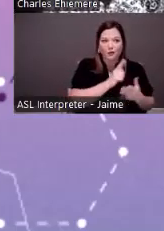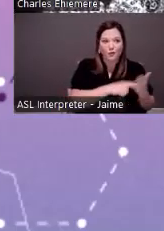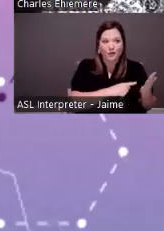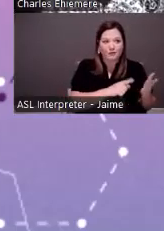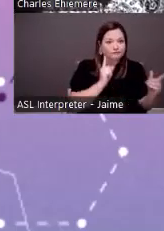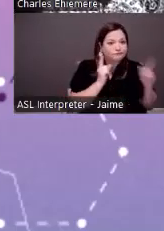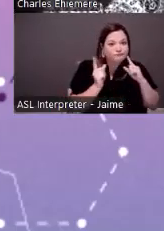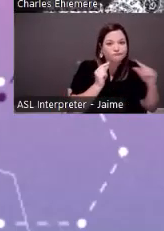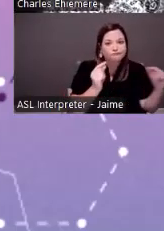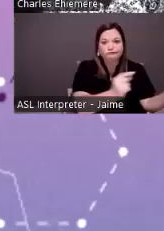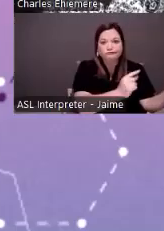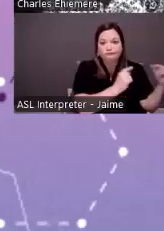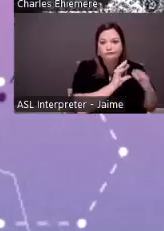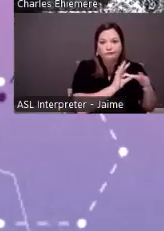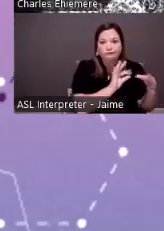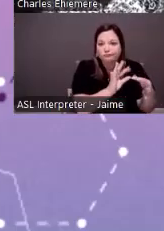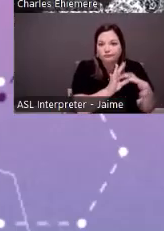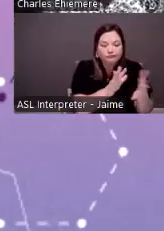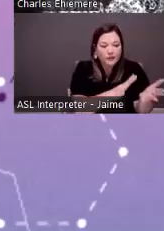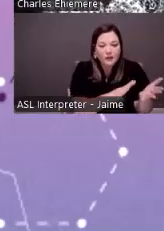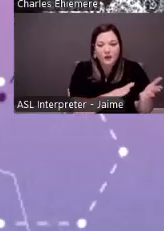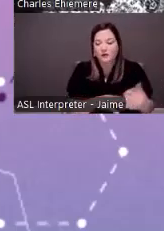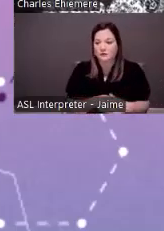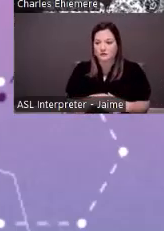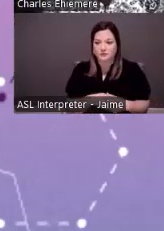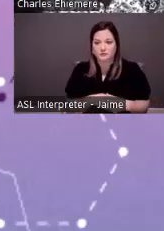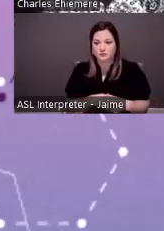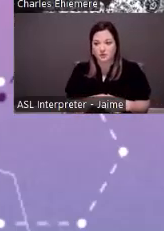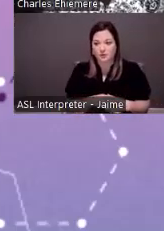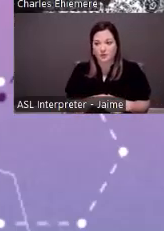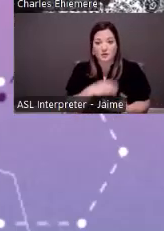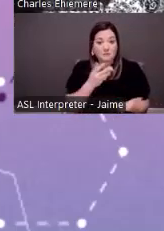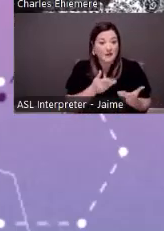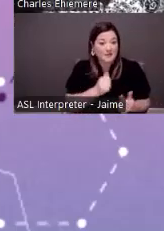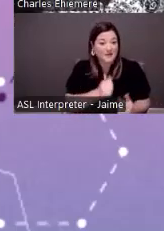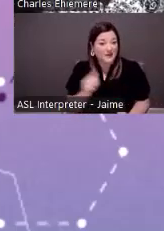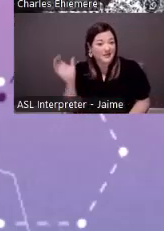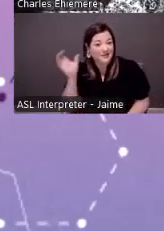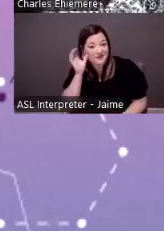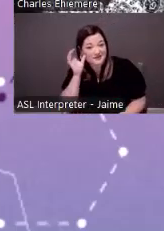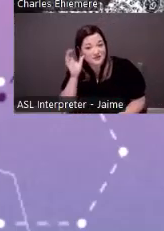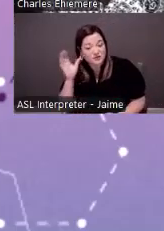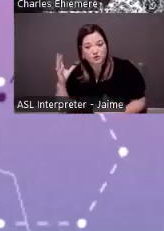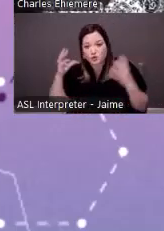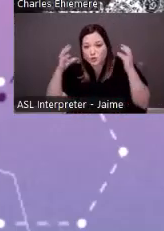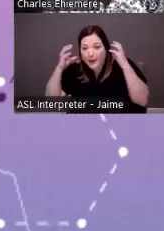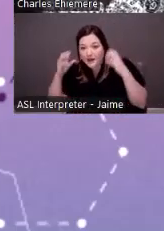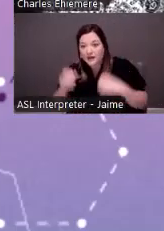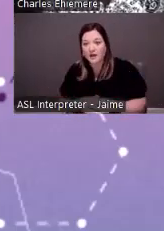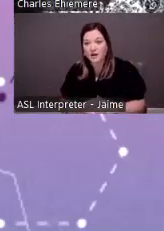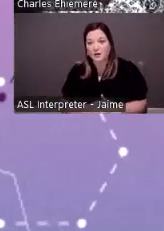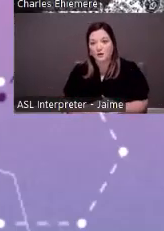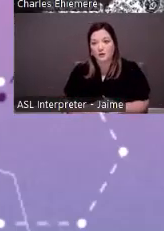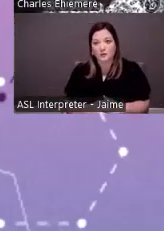People can go-- somebody can listen even to radio and comes to translate what is not true.